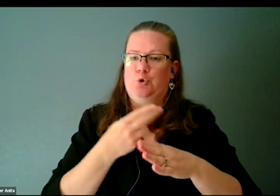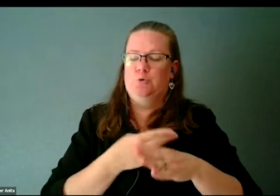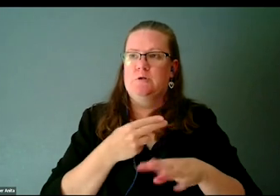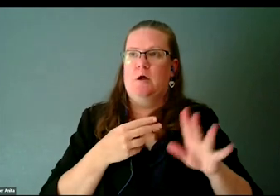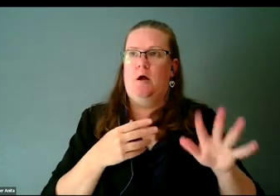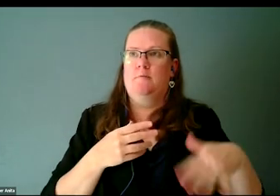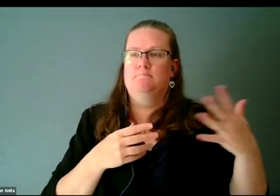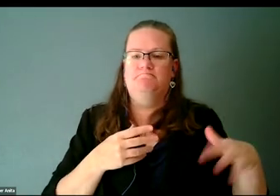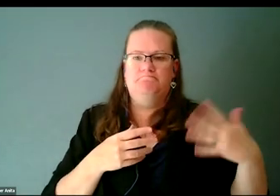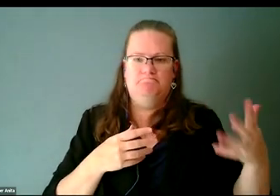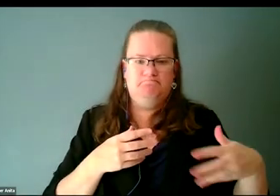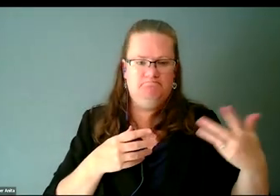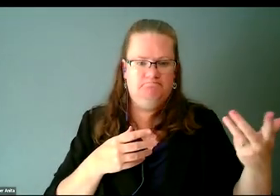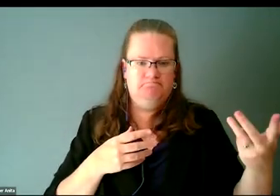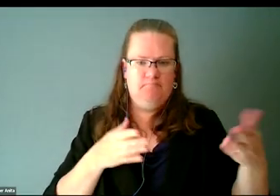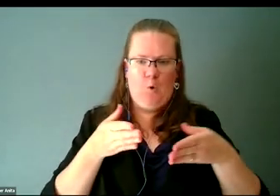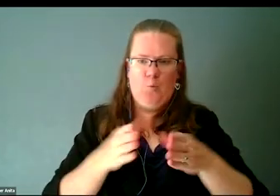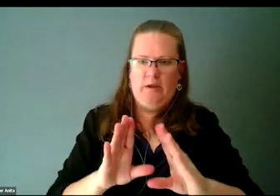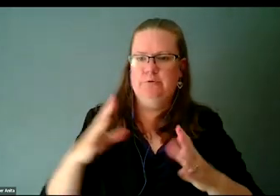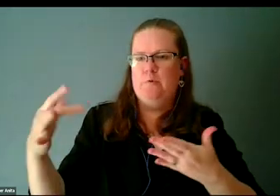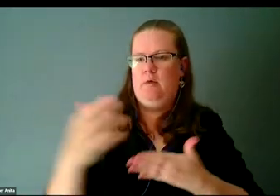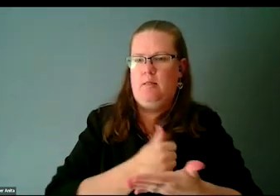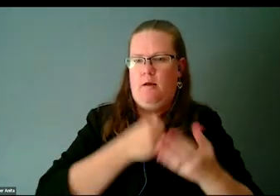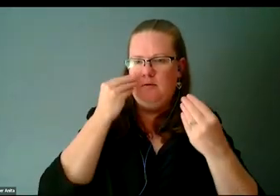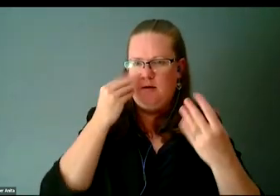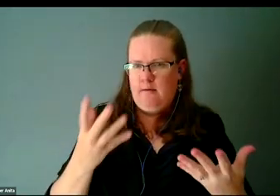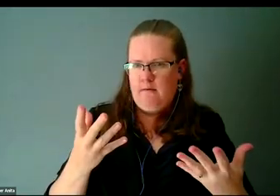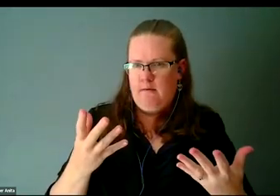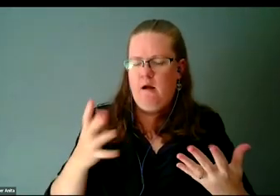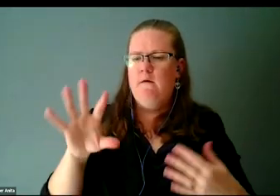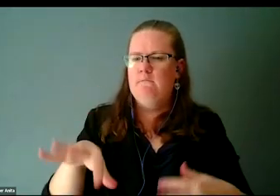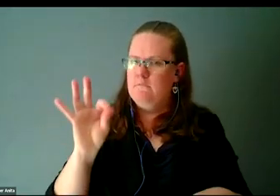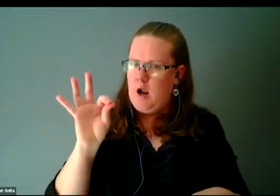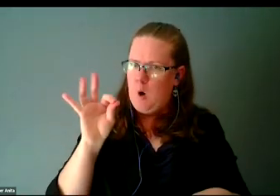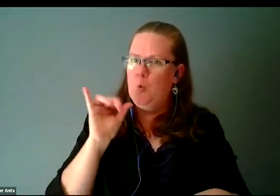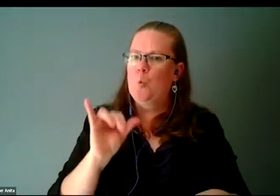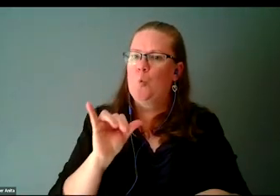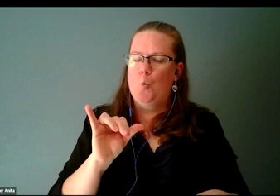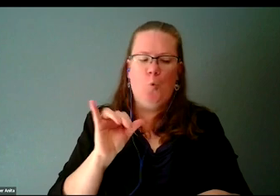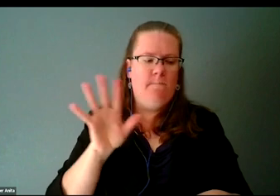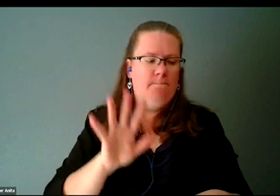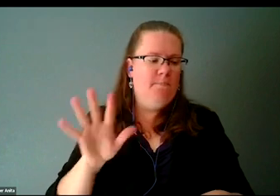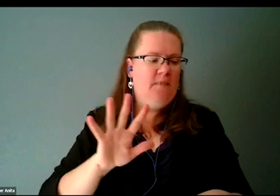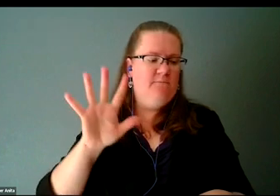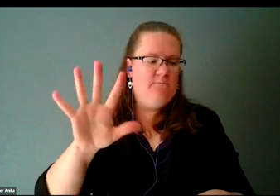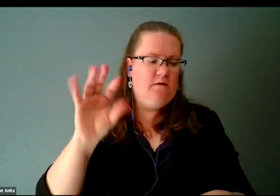to collect data, and they found out that 5% of their audience that was buying,